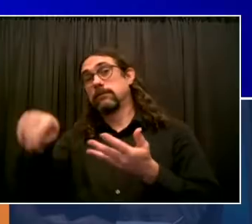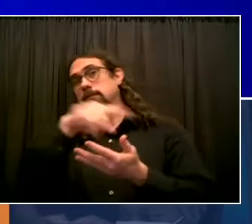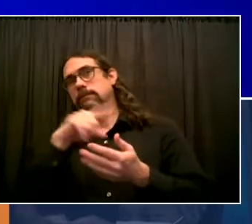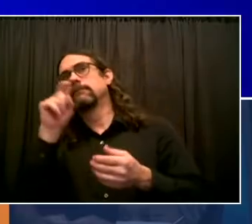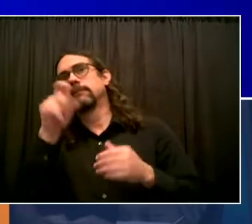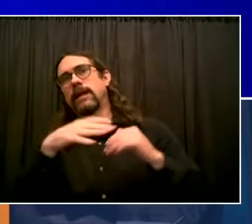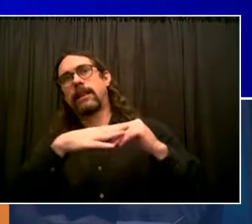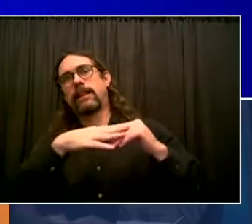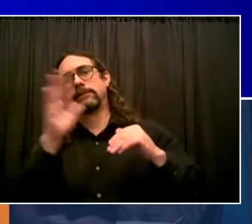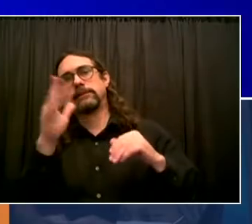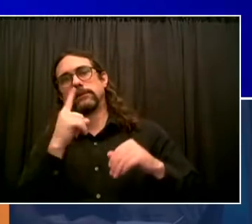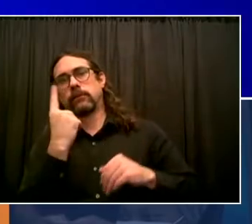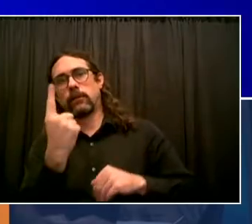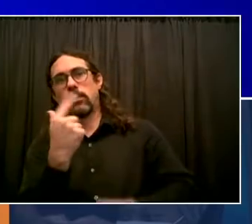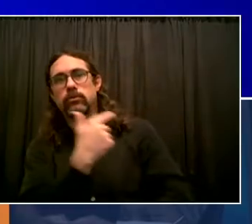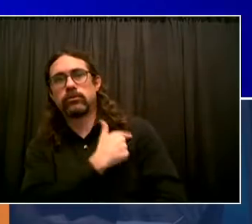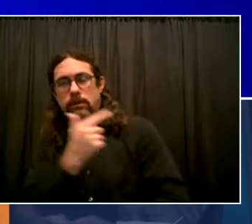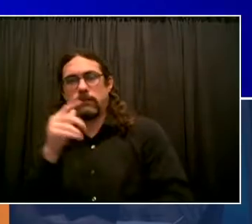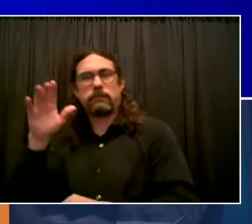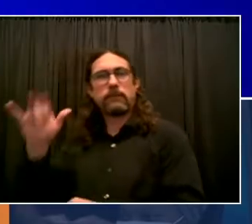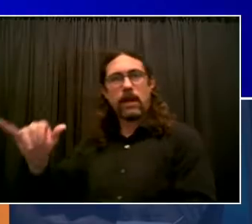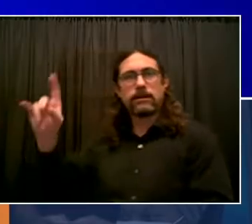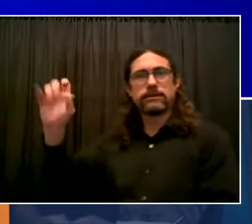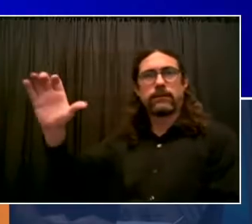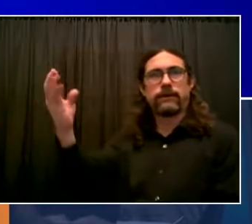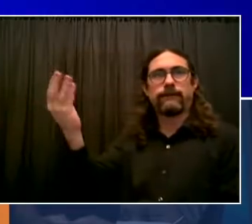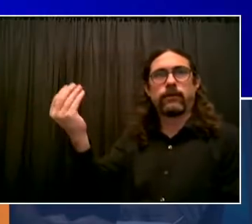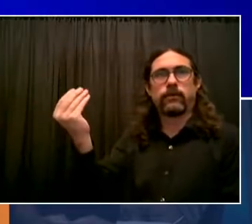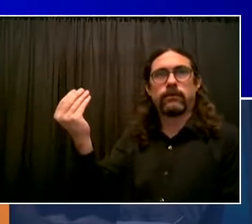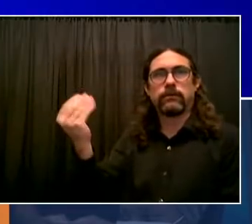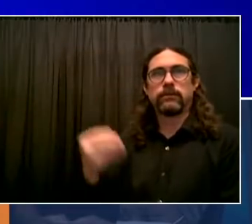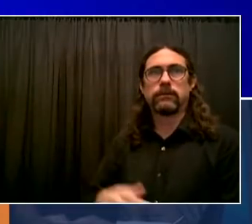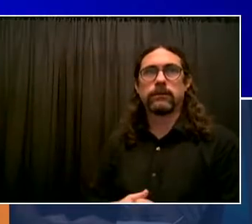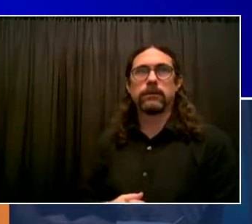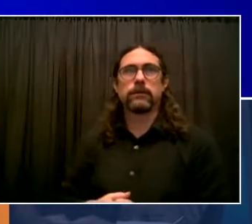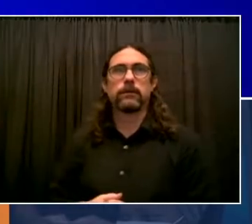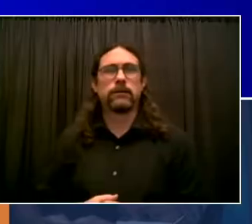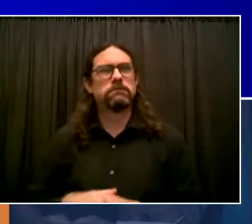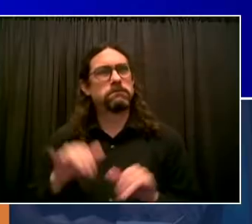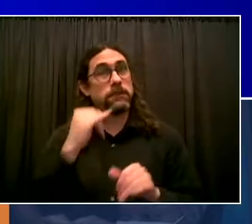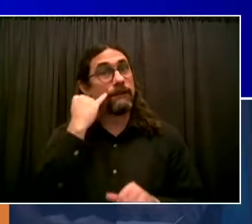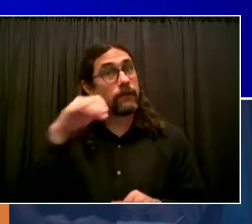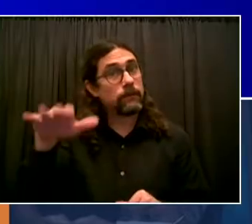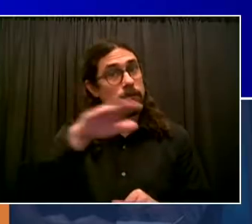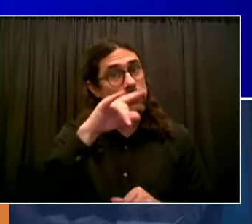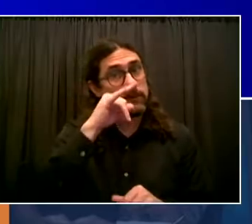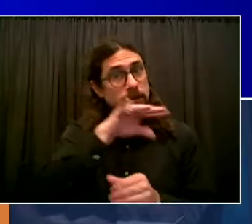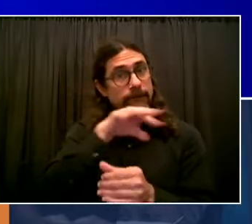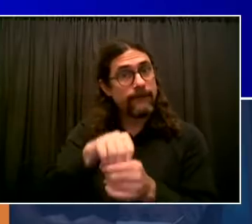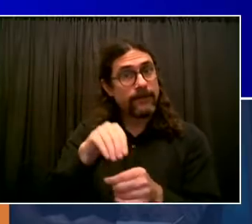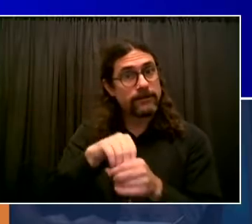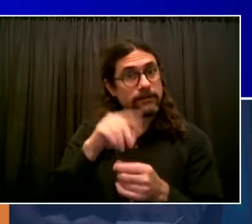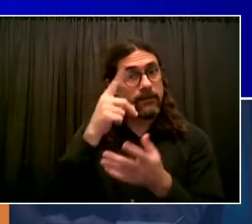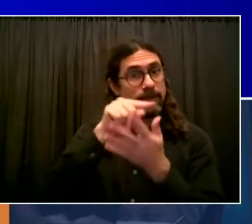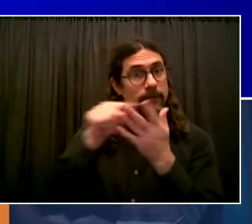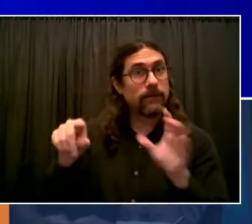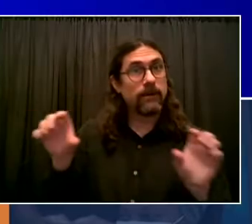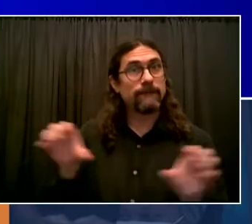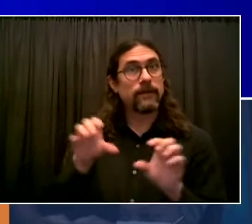ONLY ONE DOSE REQUIRED, TIME FOR PARENTS TO GET THAT DONE. MOST KIDS DON'T NECESSARILY